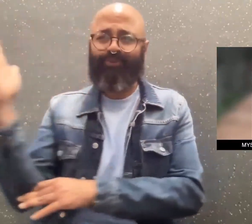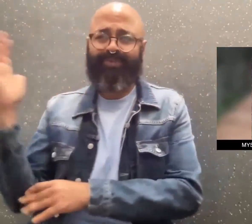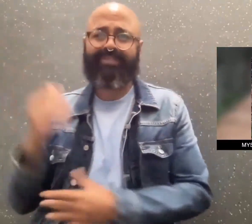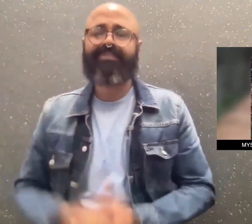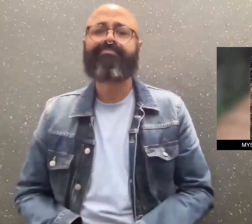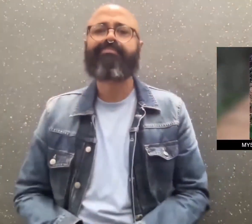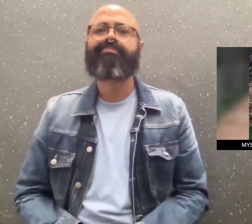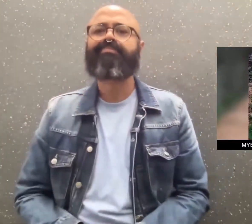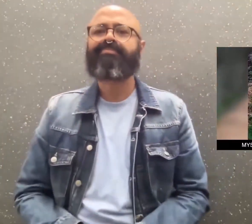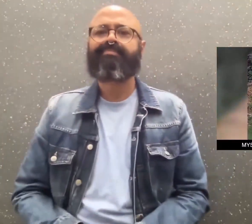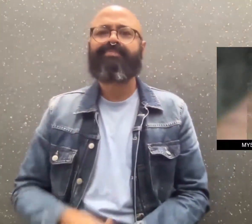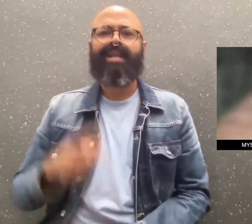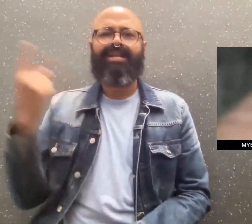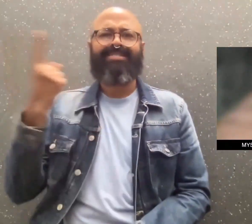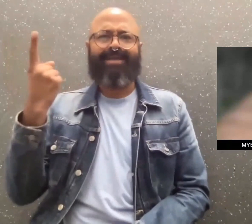and has residents perplexed.